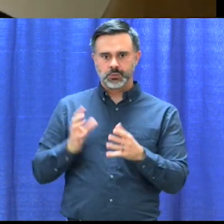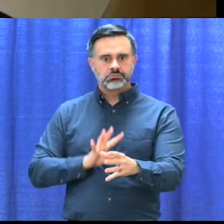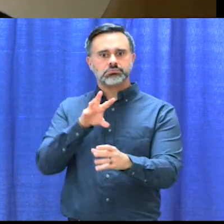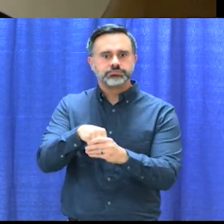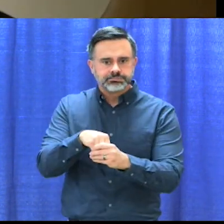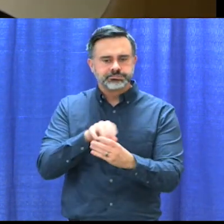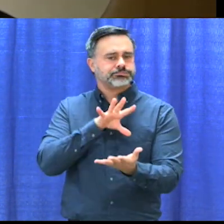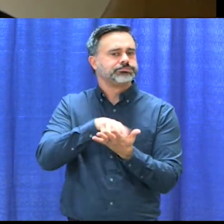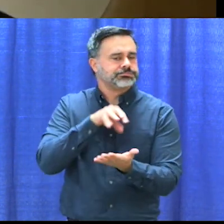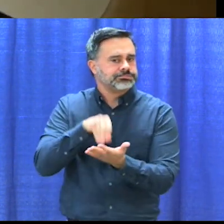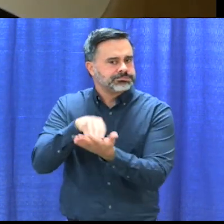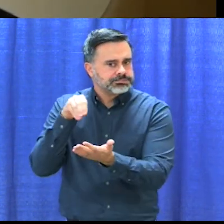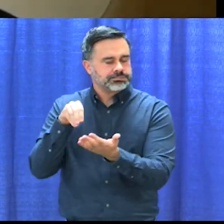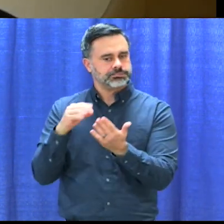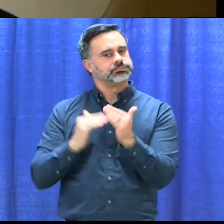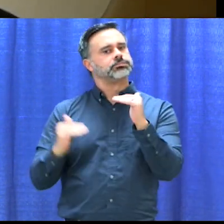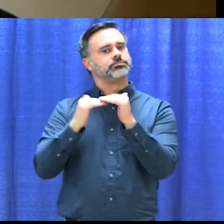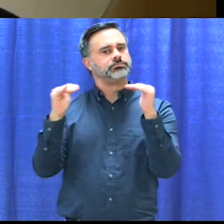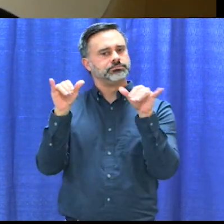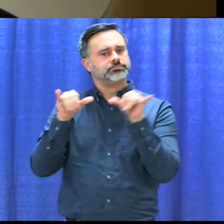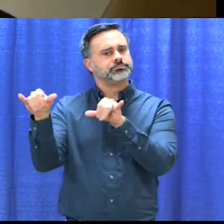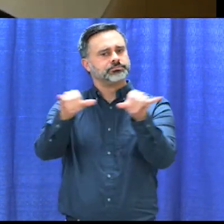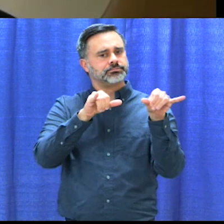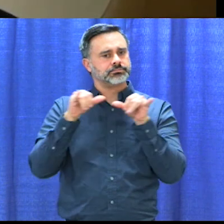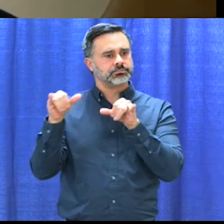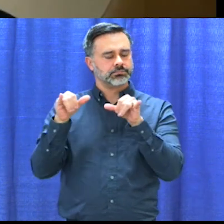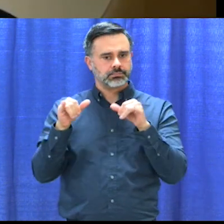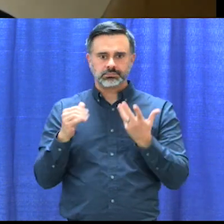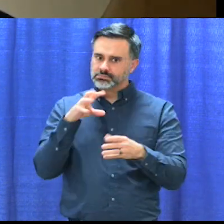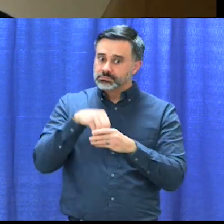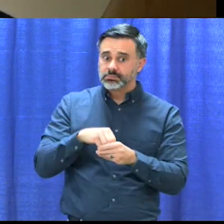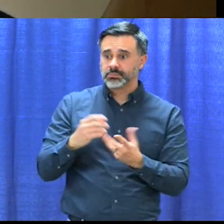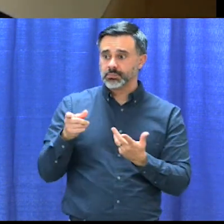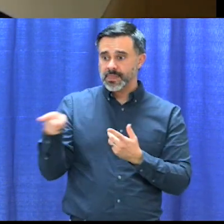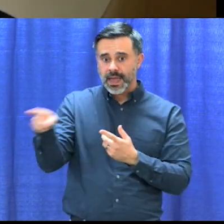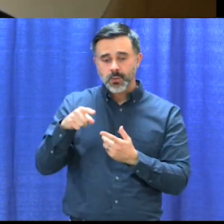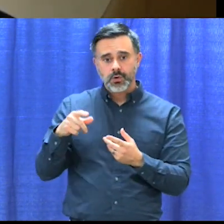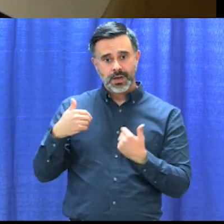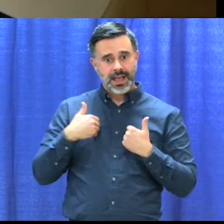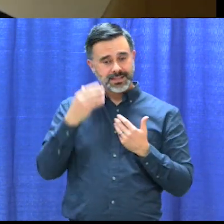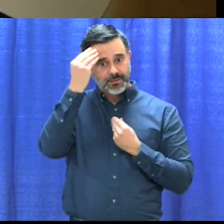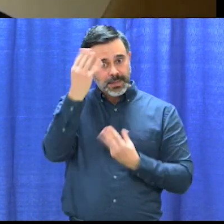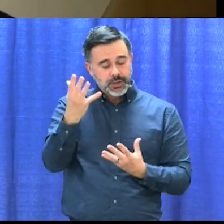having that level of access that has information that they need in order to grow as future